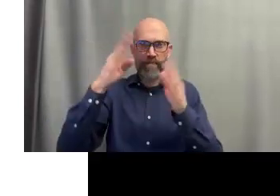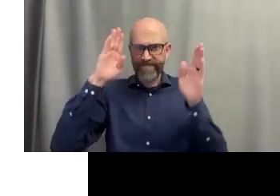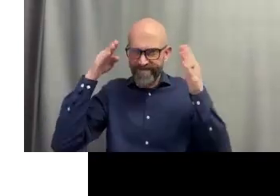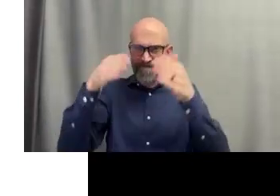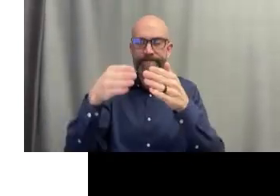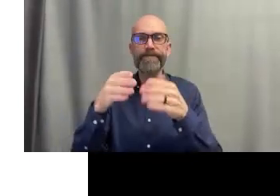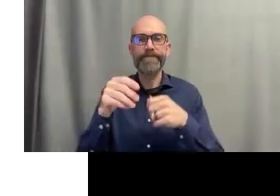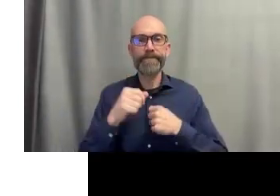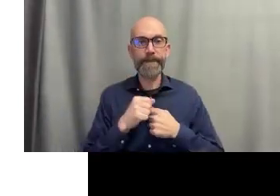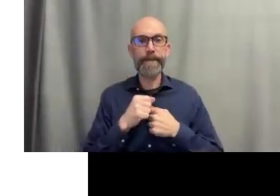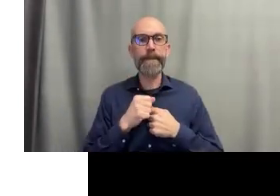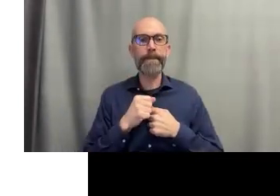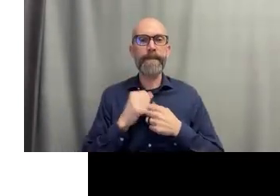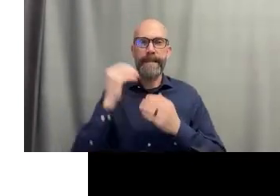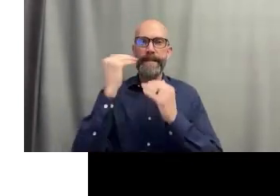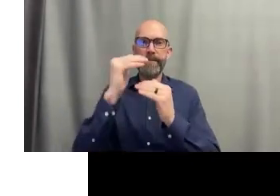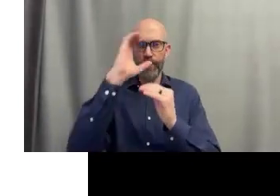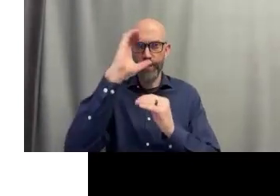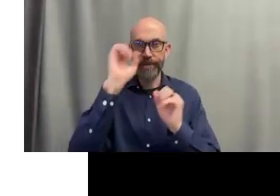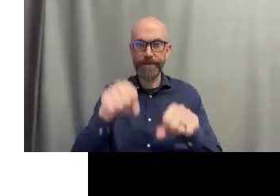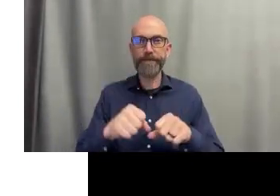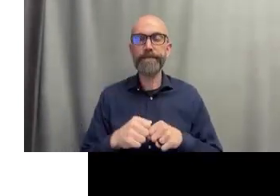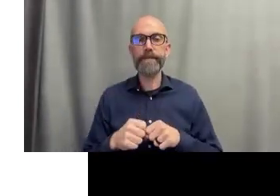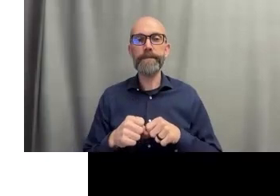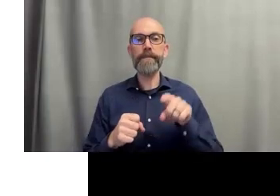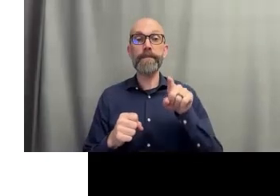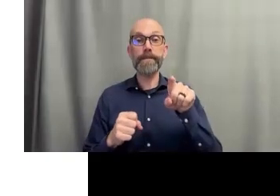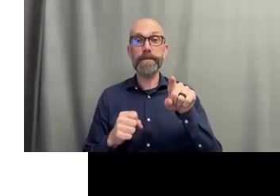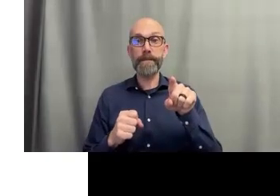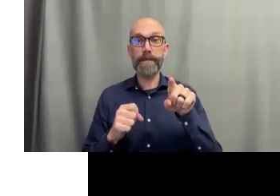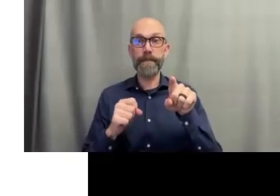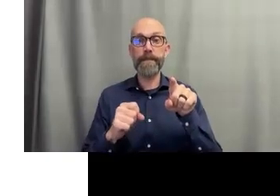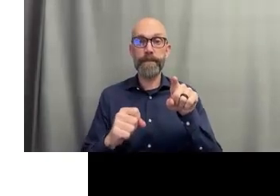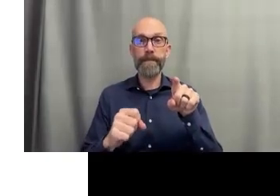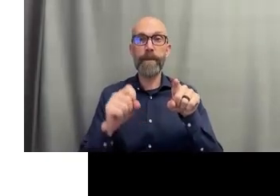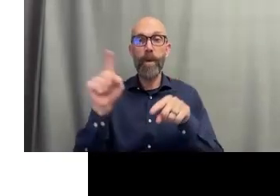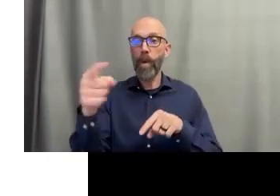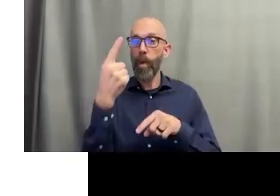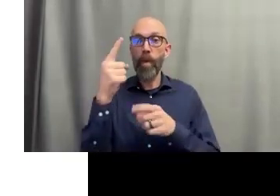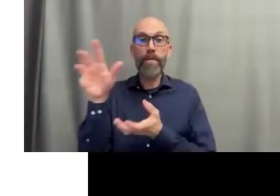And as far as I know, this is the only collection for CTE.